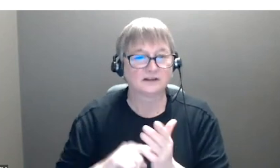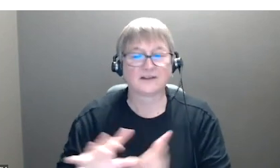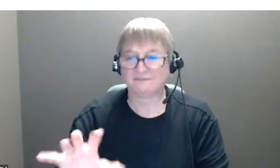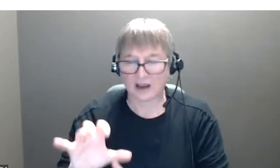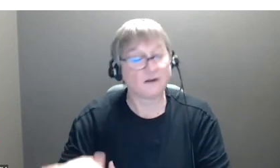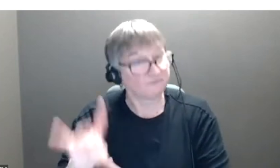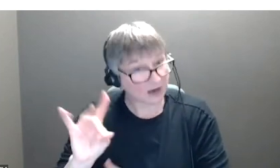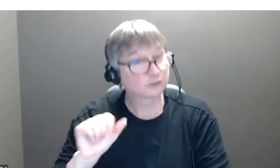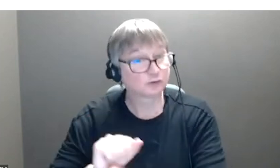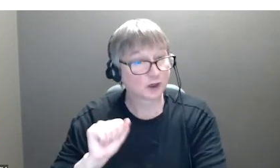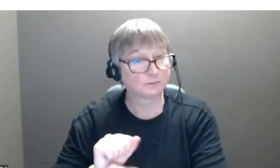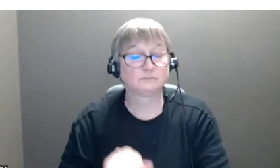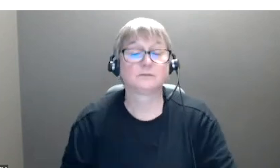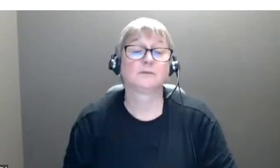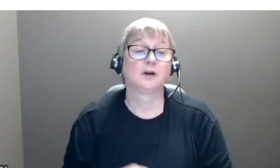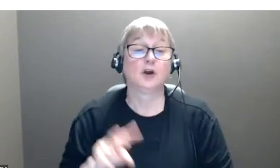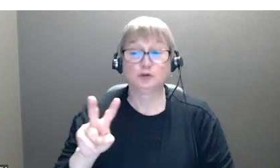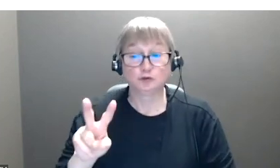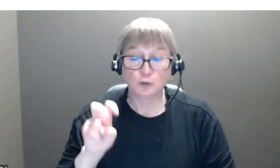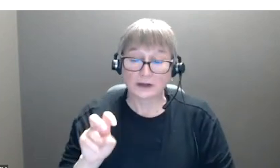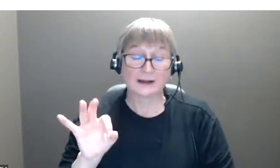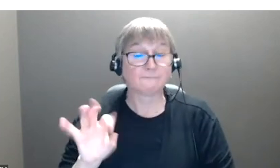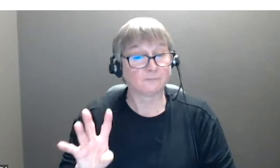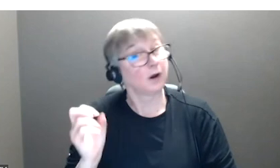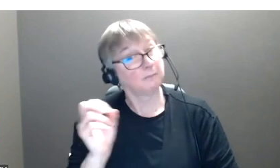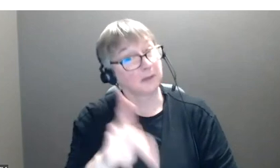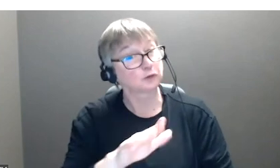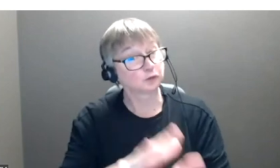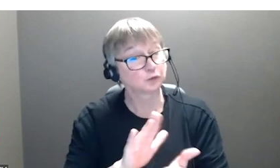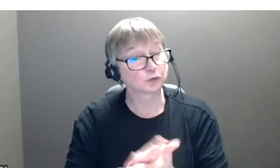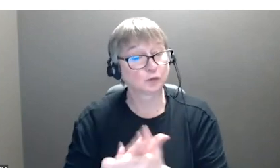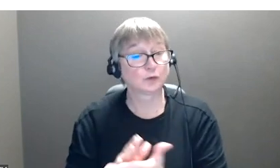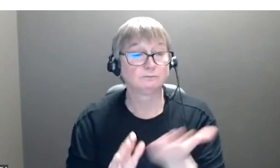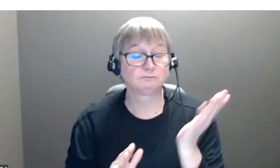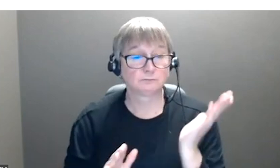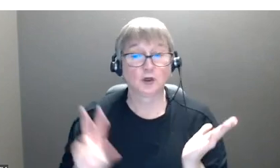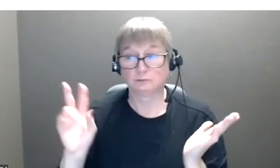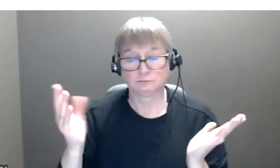2 804 clients enhanced their employability, meaning they improved their employability skills.